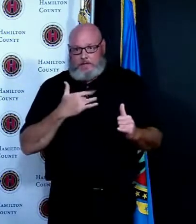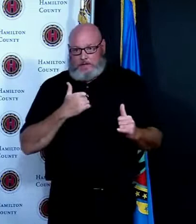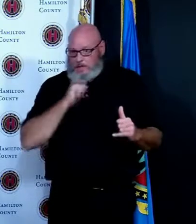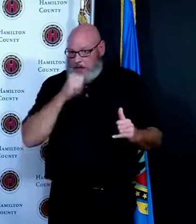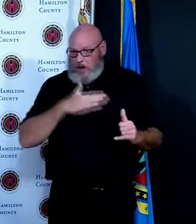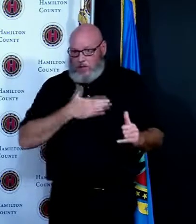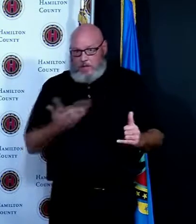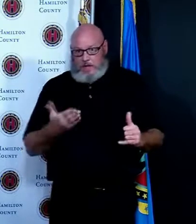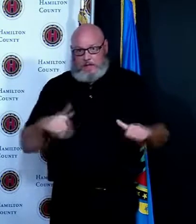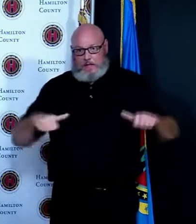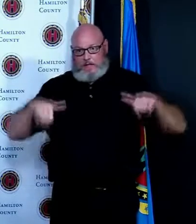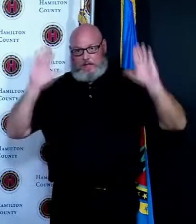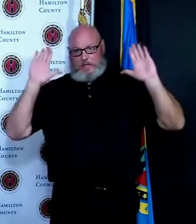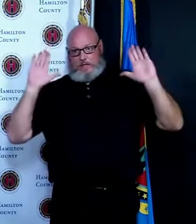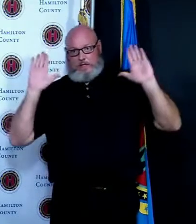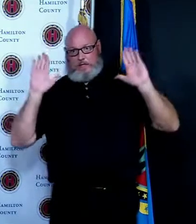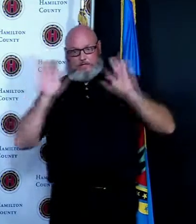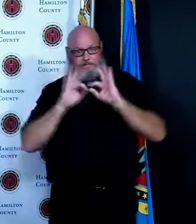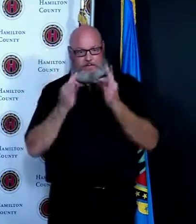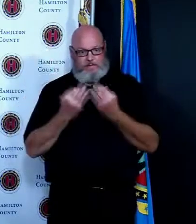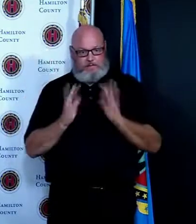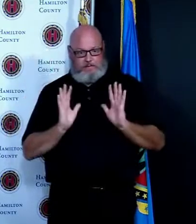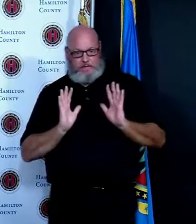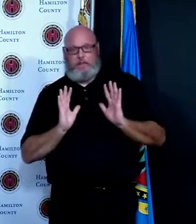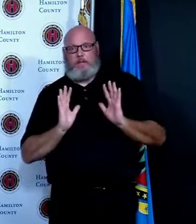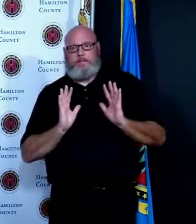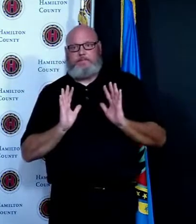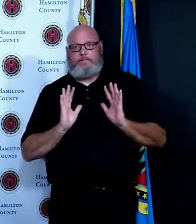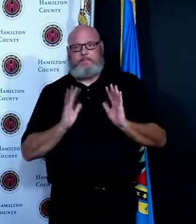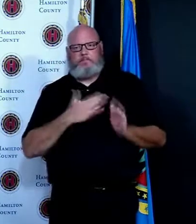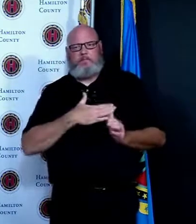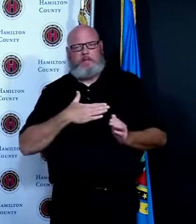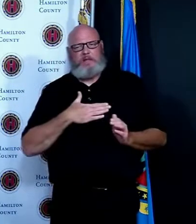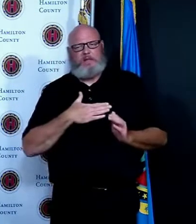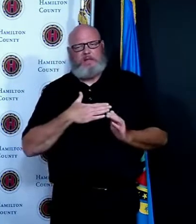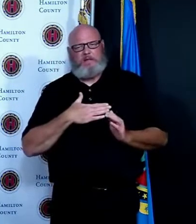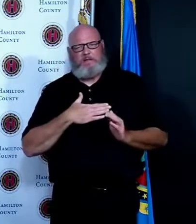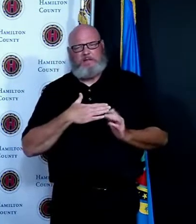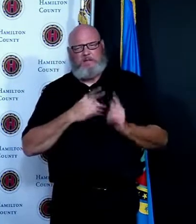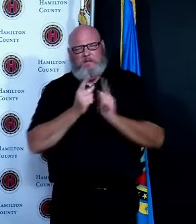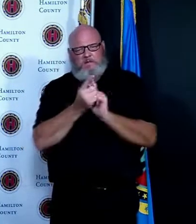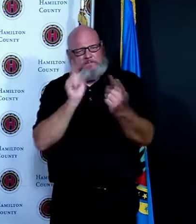had enough with coven I would really encourage you to do so with masks consider social distancing